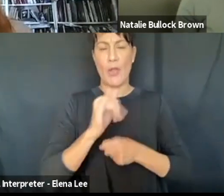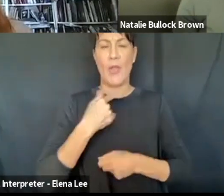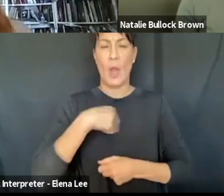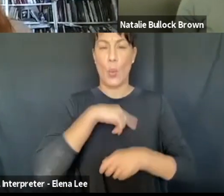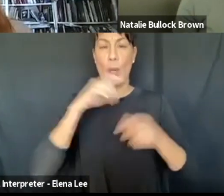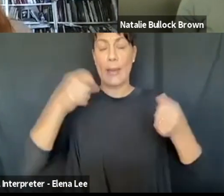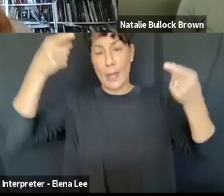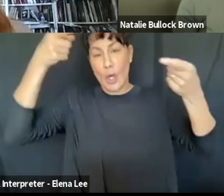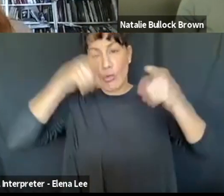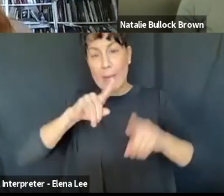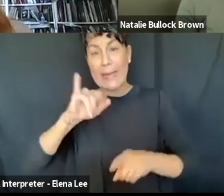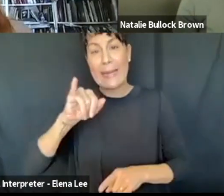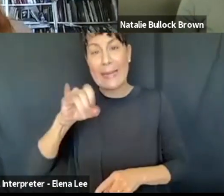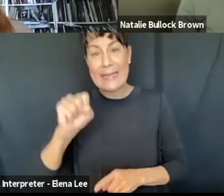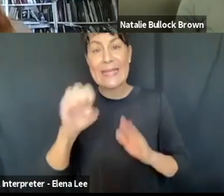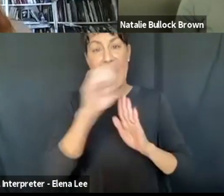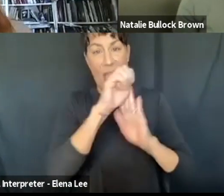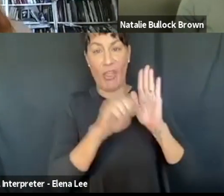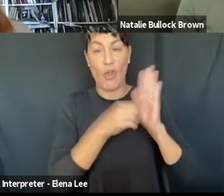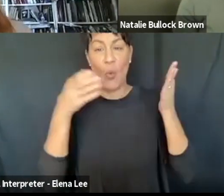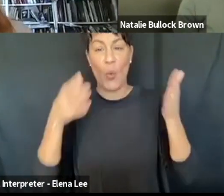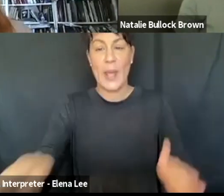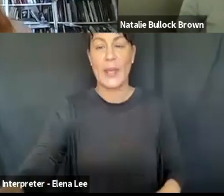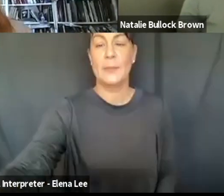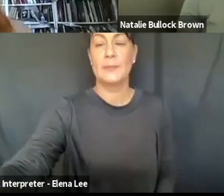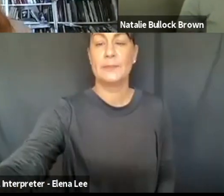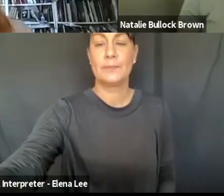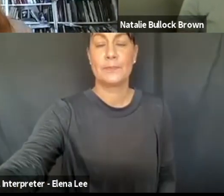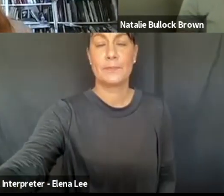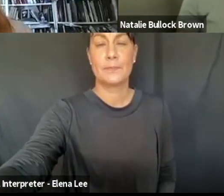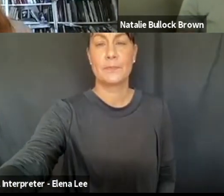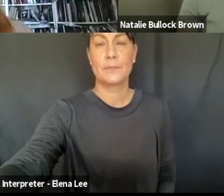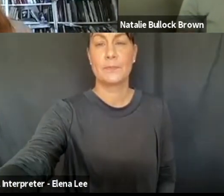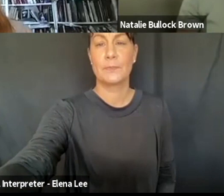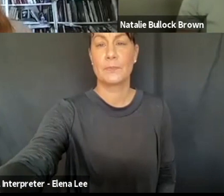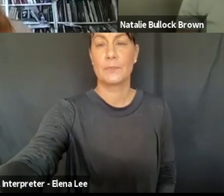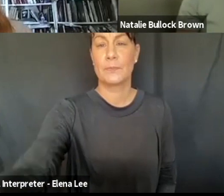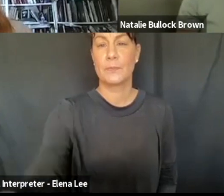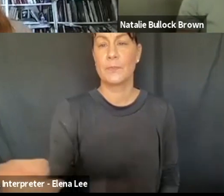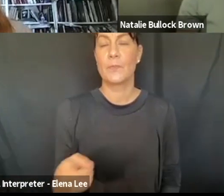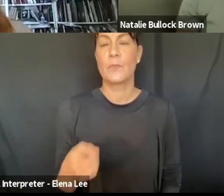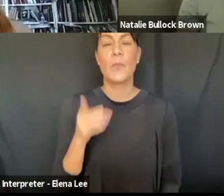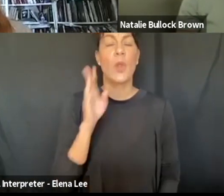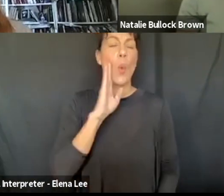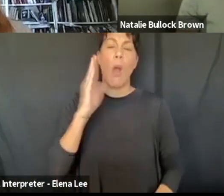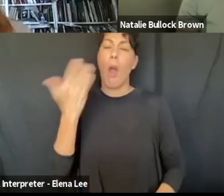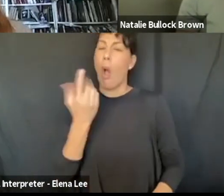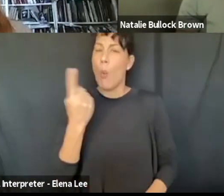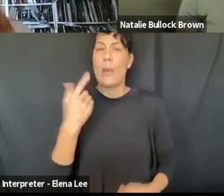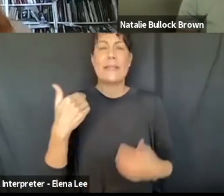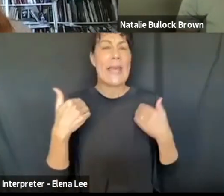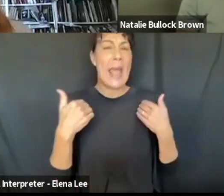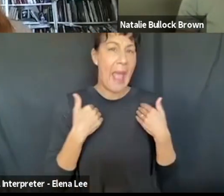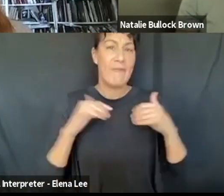And knowing that, of course, there will always be challenging ethical quandaries. That is part of this work.